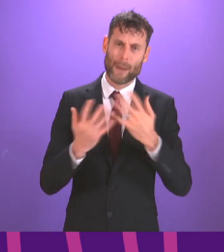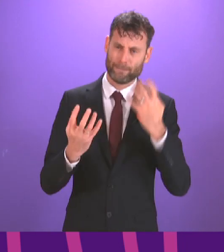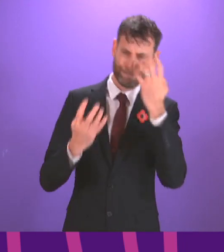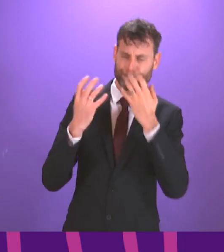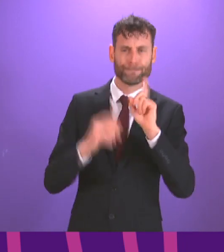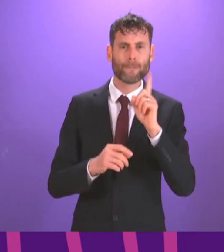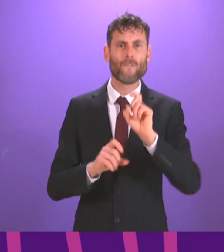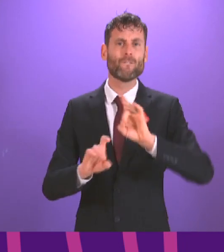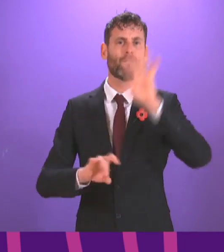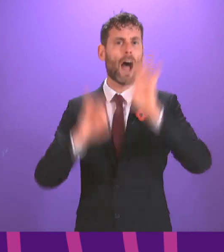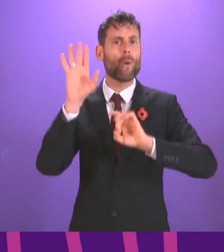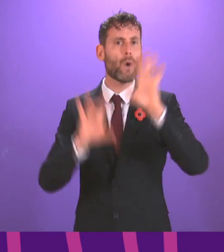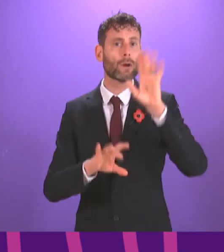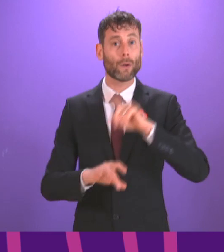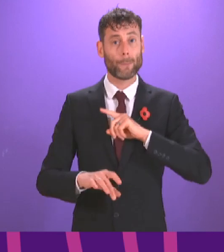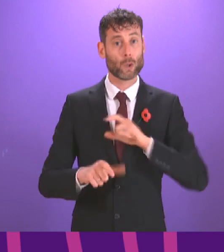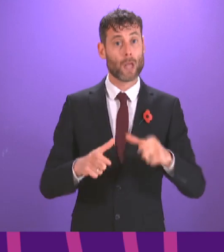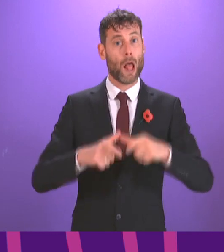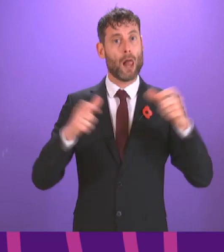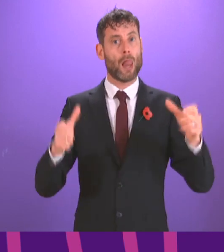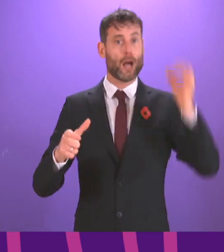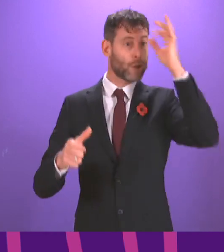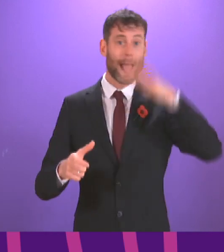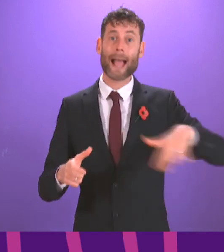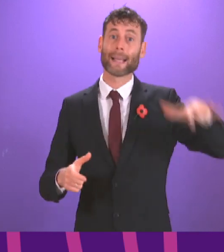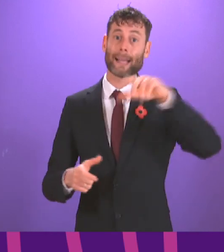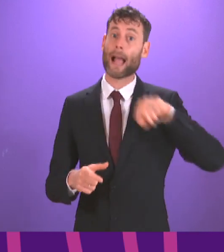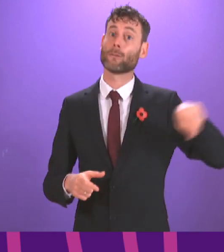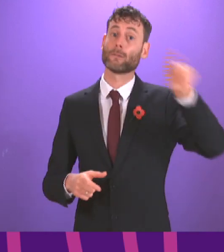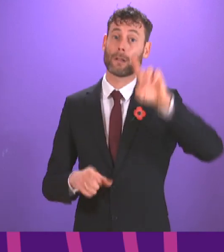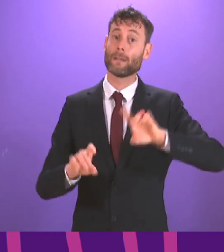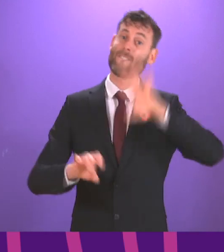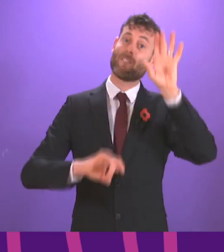especially as some of the larger and council displays have been cancelled. She probably